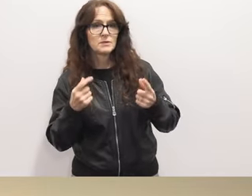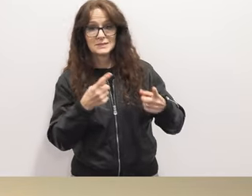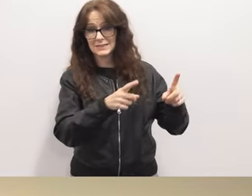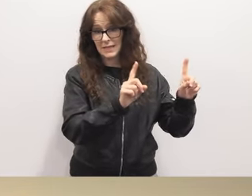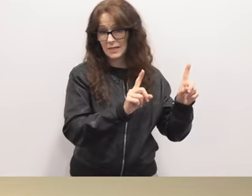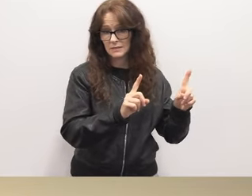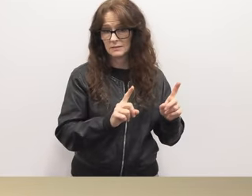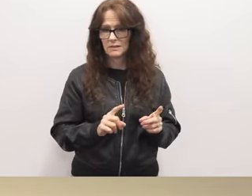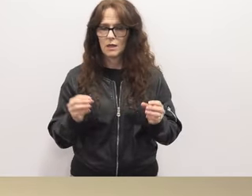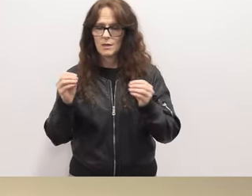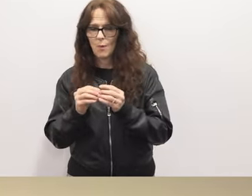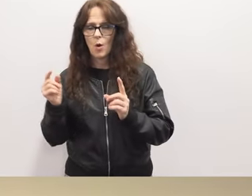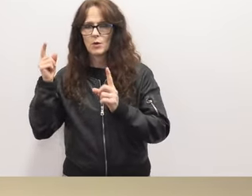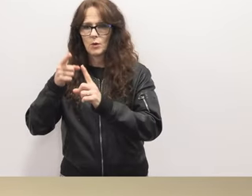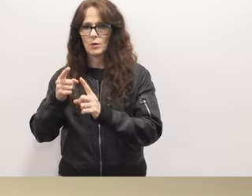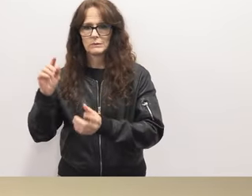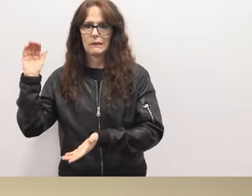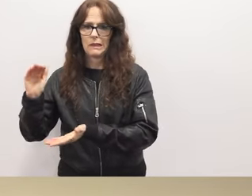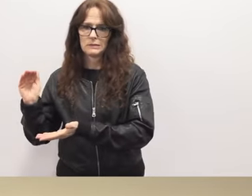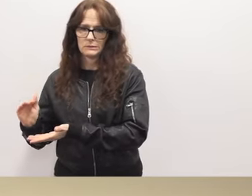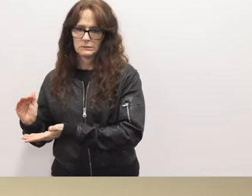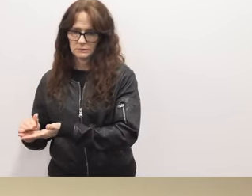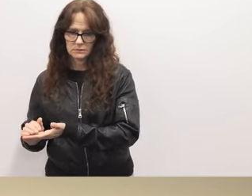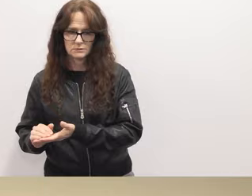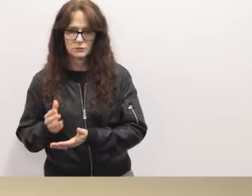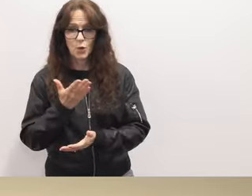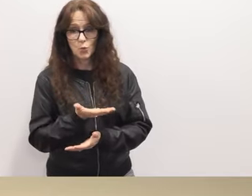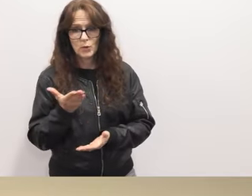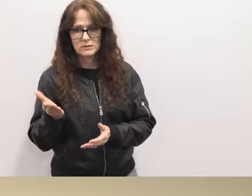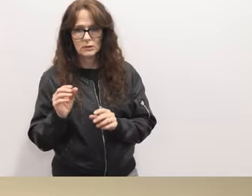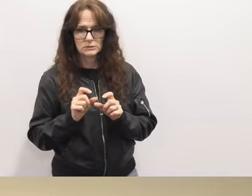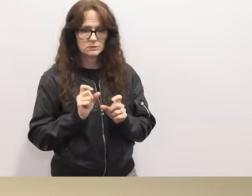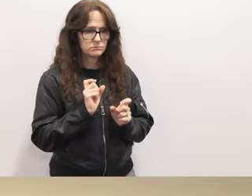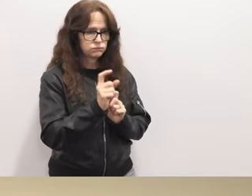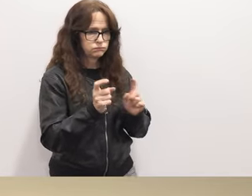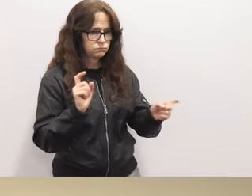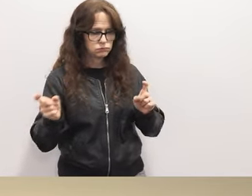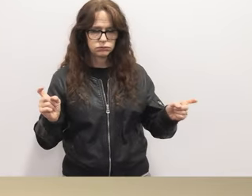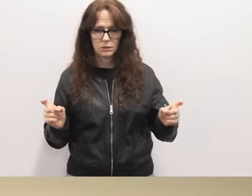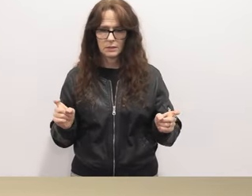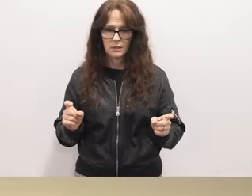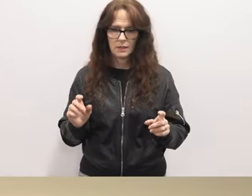the lower your likelihood of accomplishing them. It's a resource allocation. You are in a constrained resource environment.